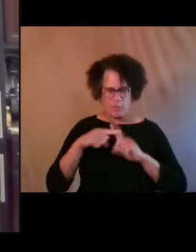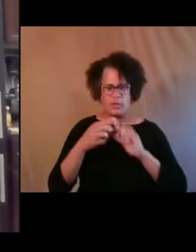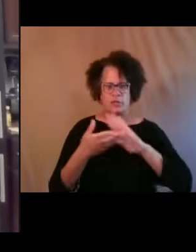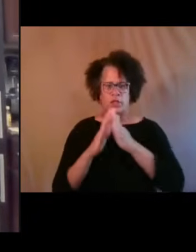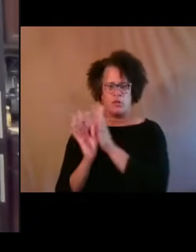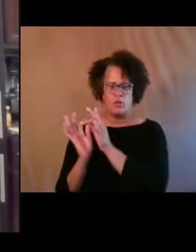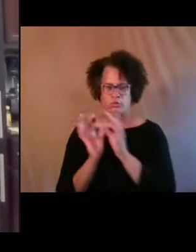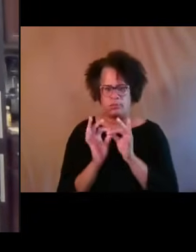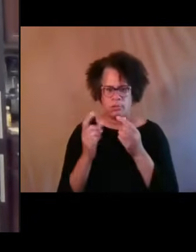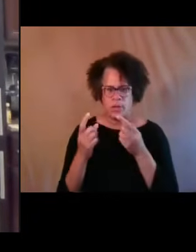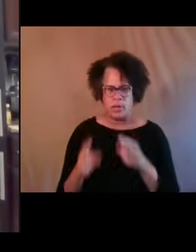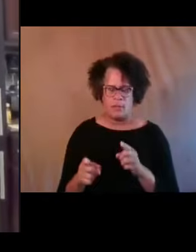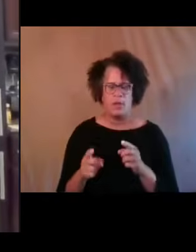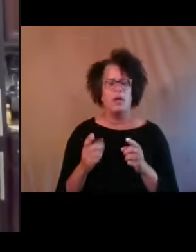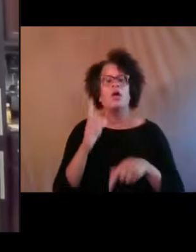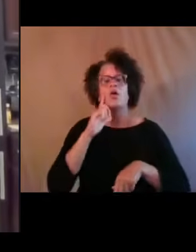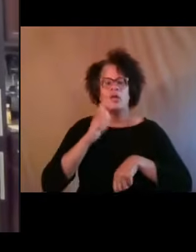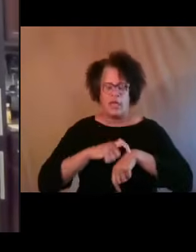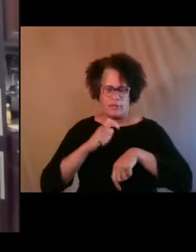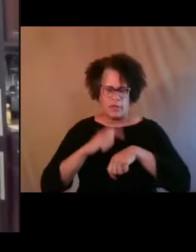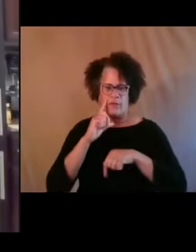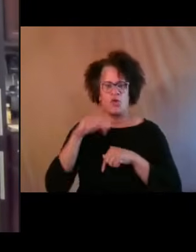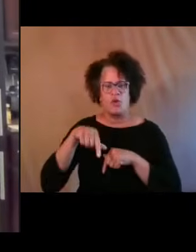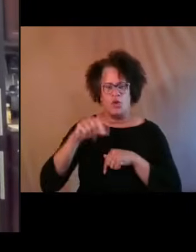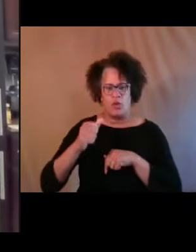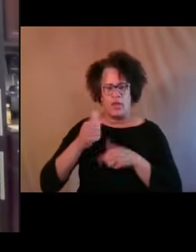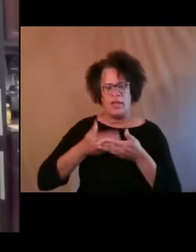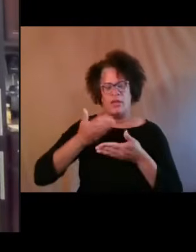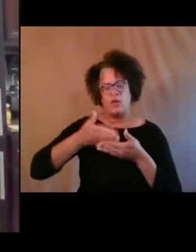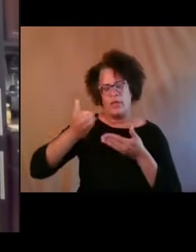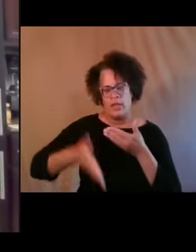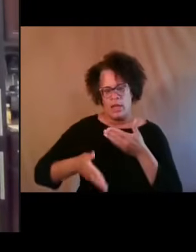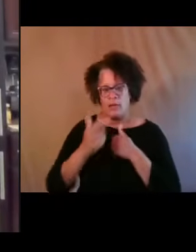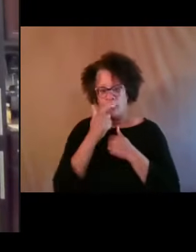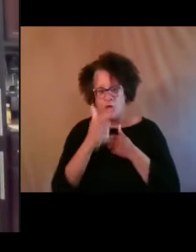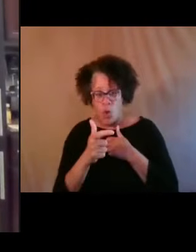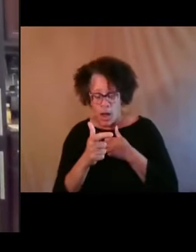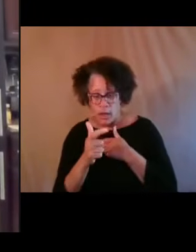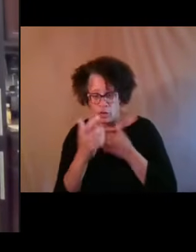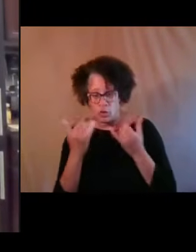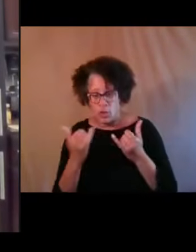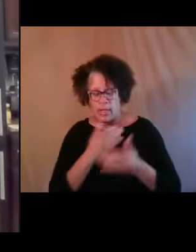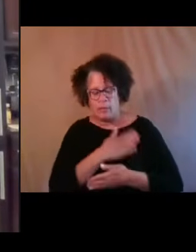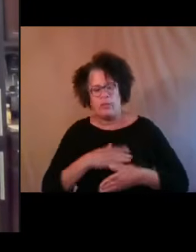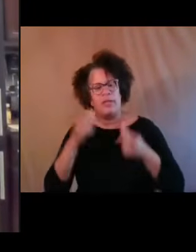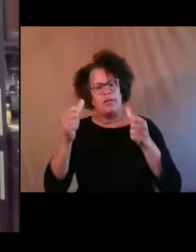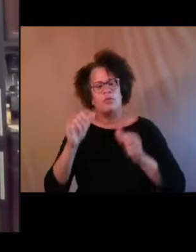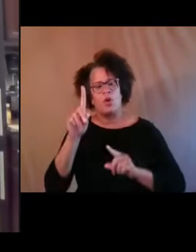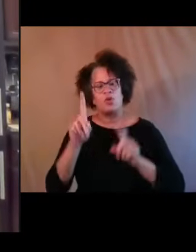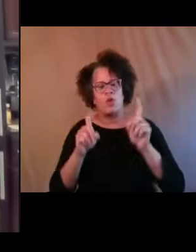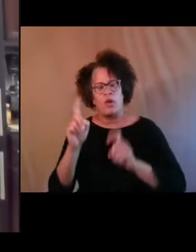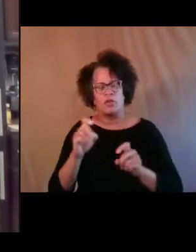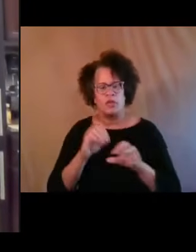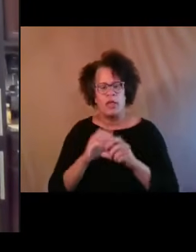We will have time for an audience Q&A towards the end. So as you watch the live stream, please post your questions in the comment section.